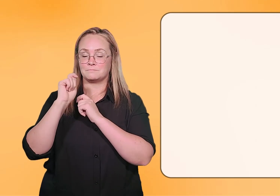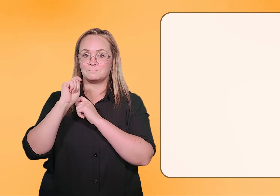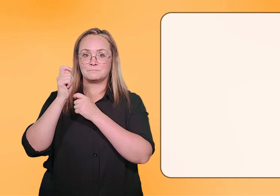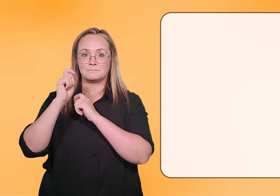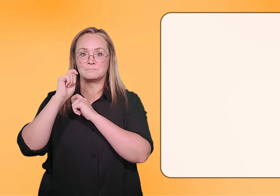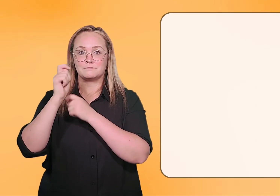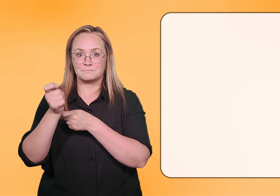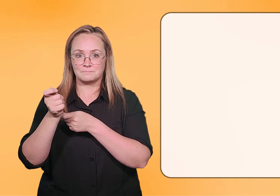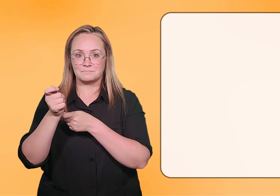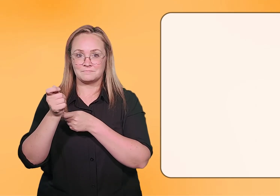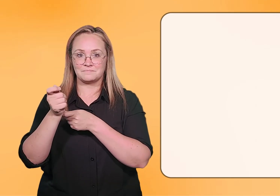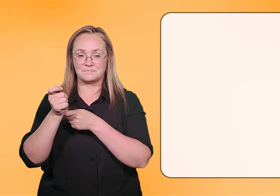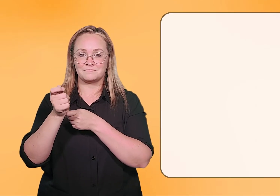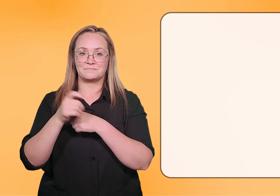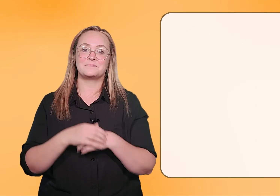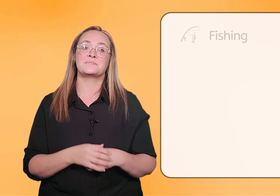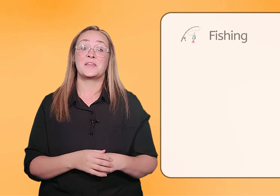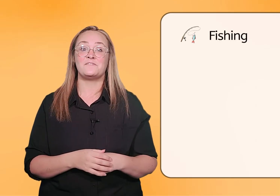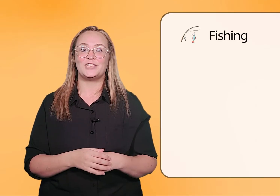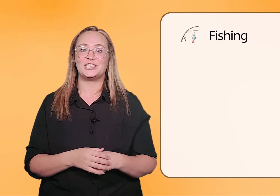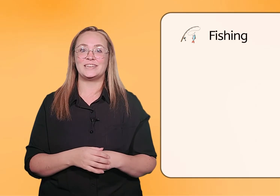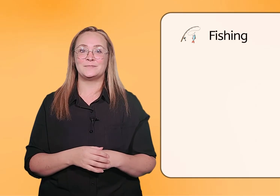Fishing.